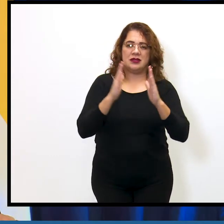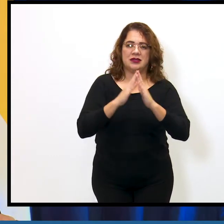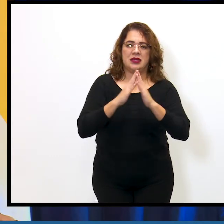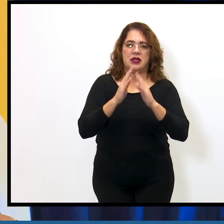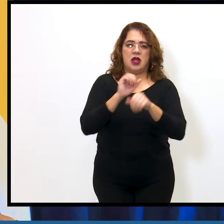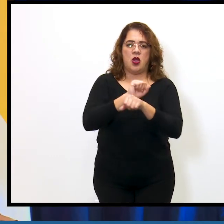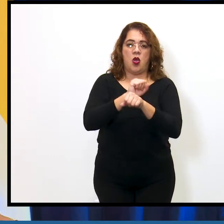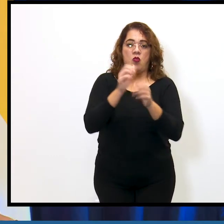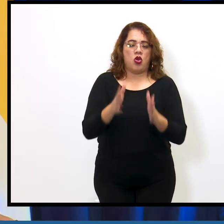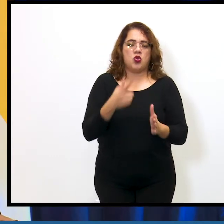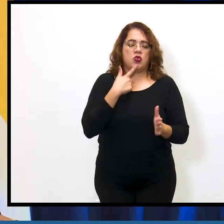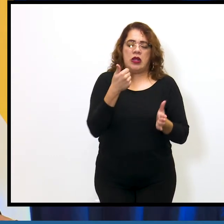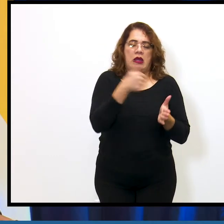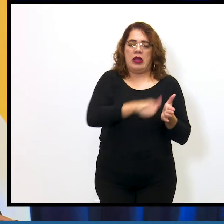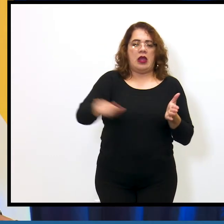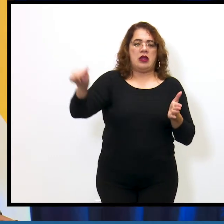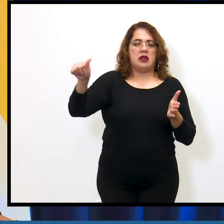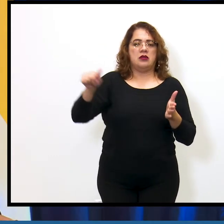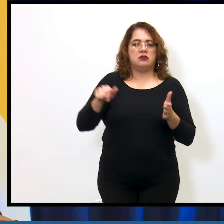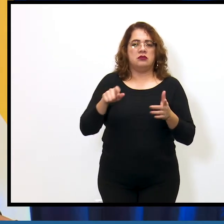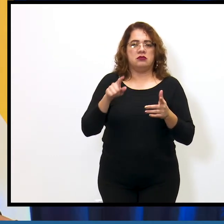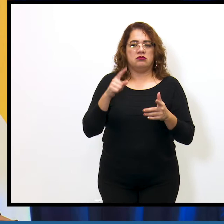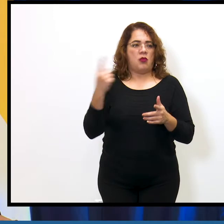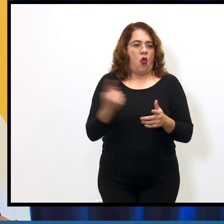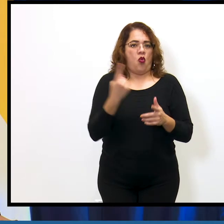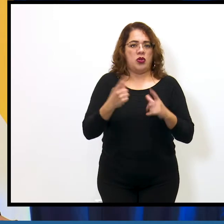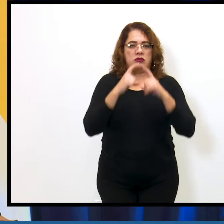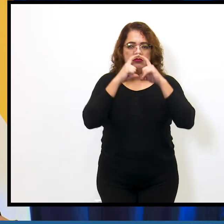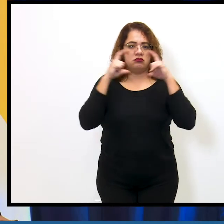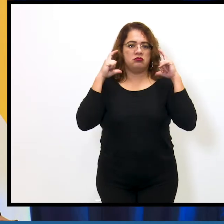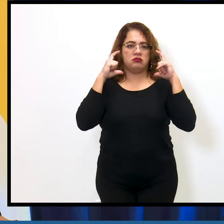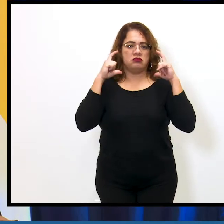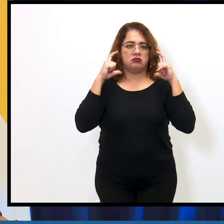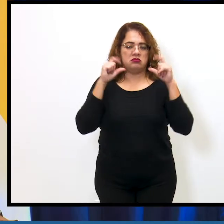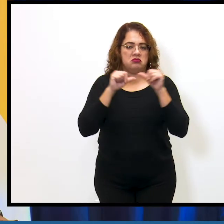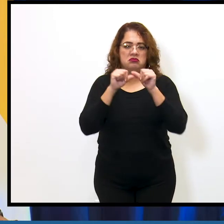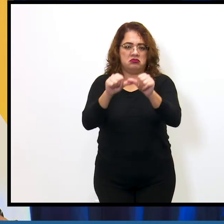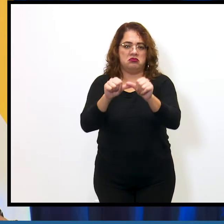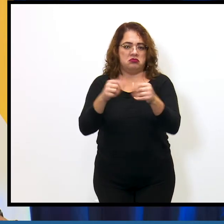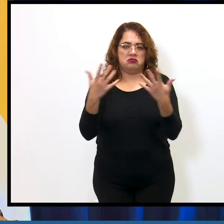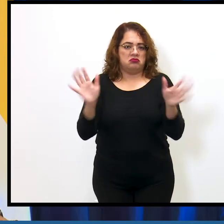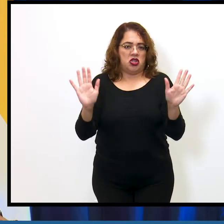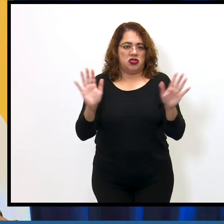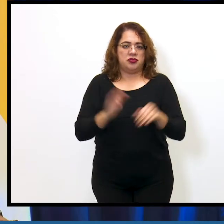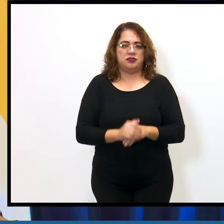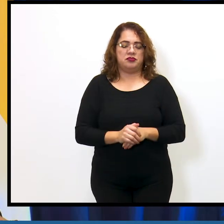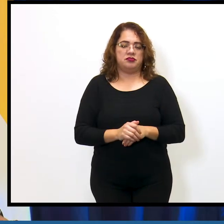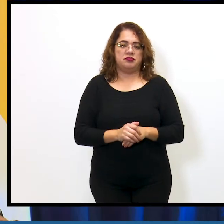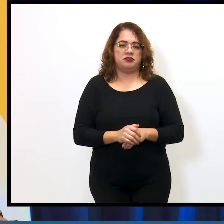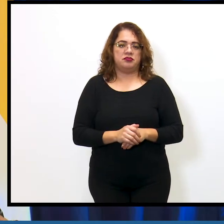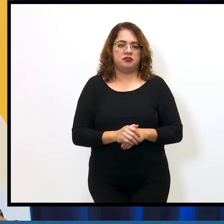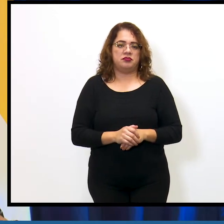and really anyone should be massed and for those that that are participating in risky behavior